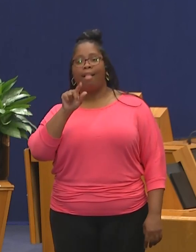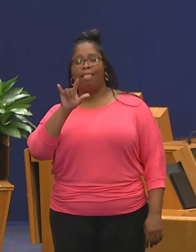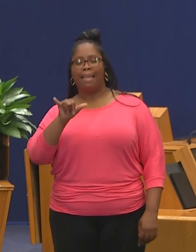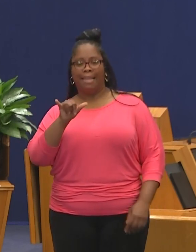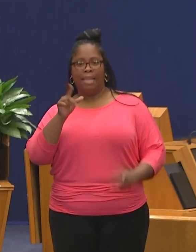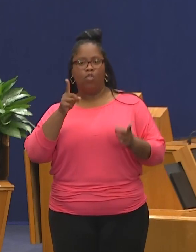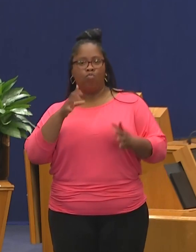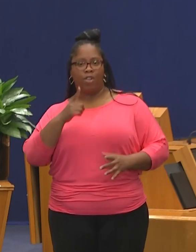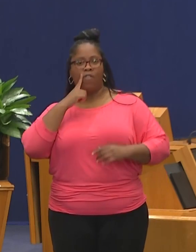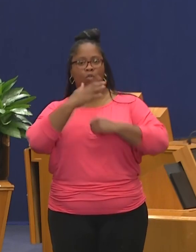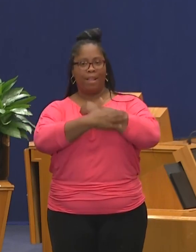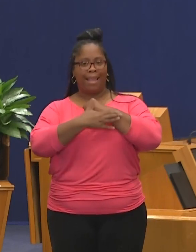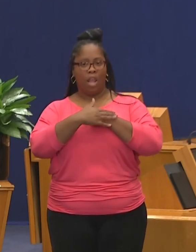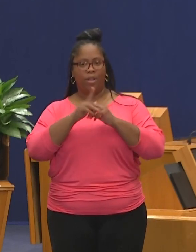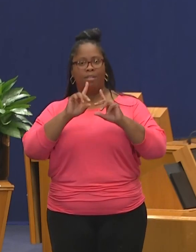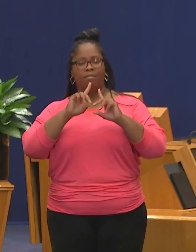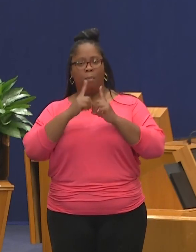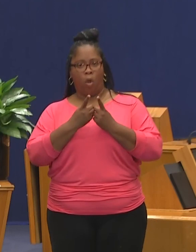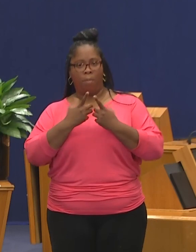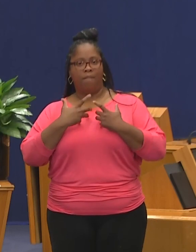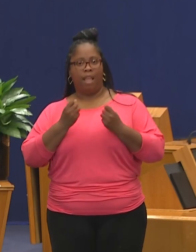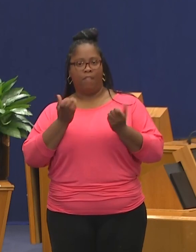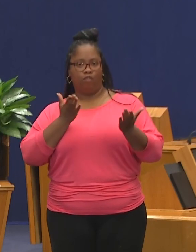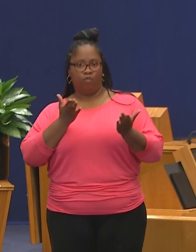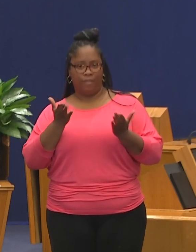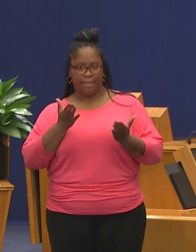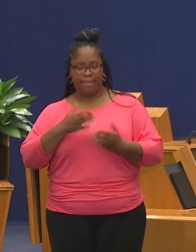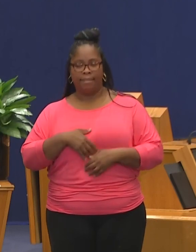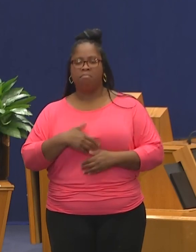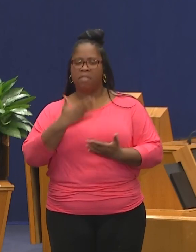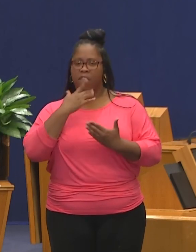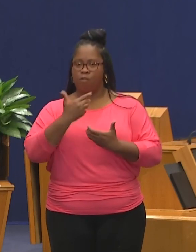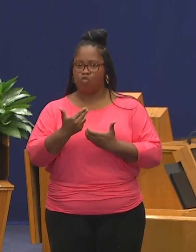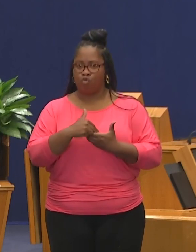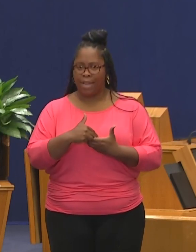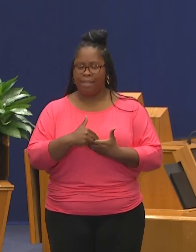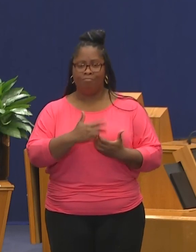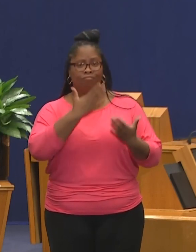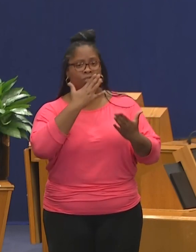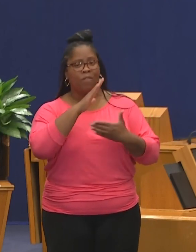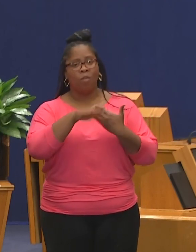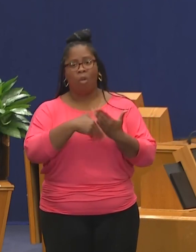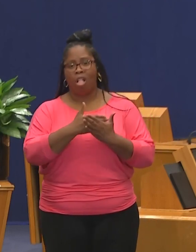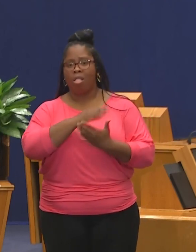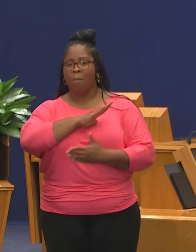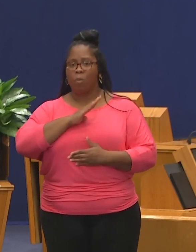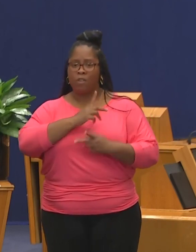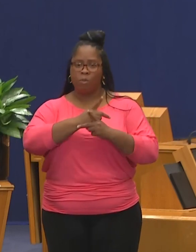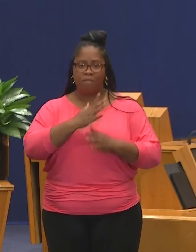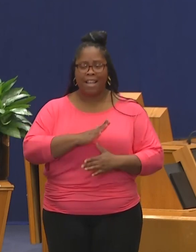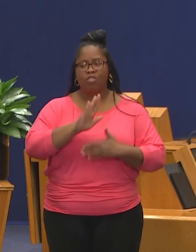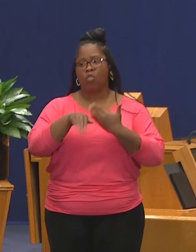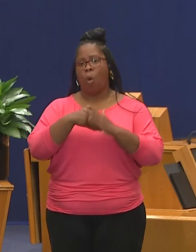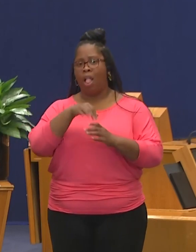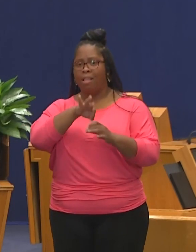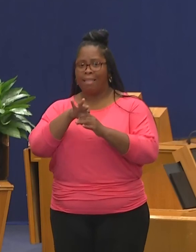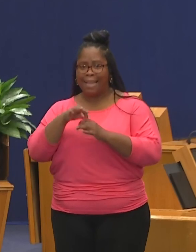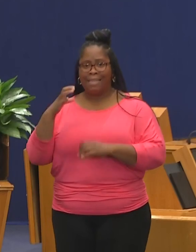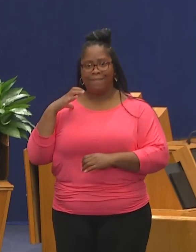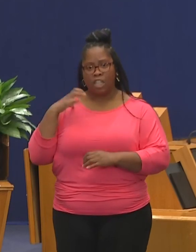HI, I'M DR. CHRISTINA GHALY, THE COUNTY HEALTH SERVICES. THANKS FOR JOINING US TODAY. MY THANKS TO THE BOARD OF